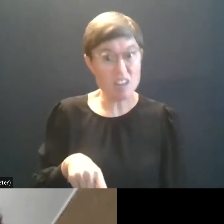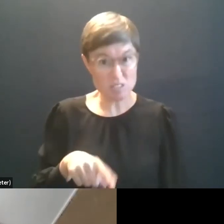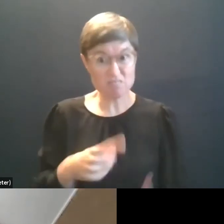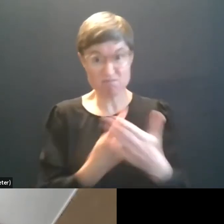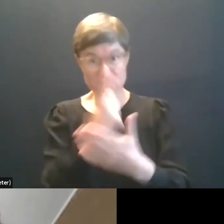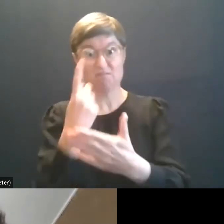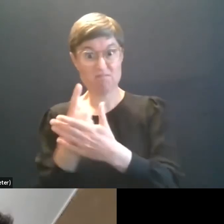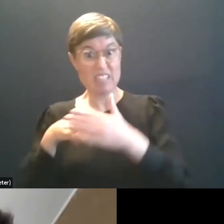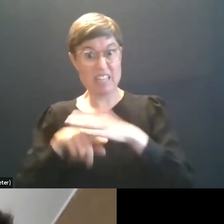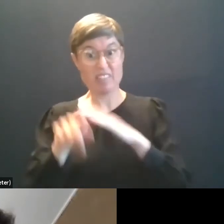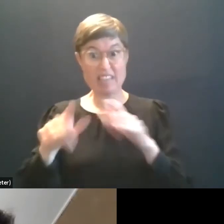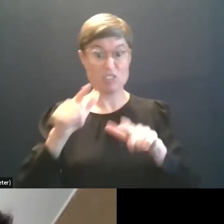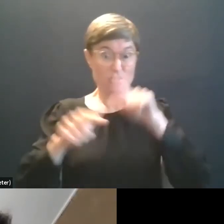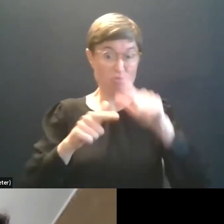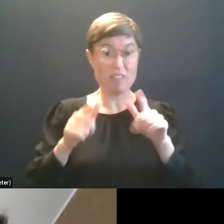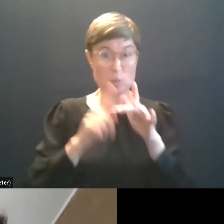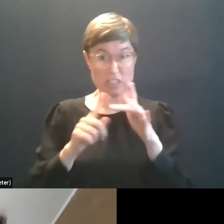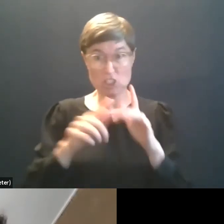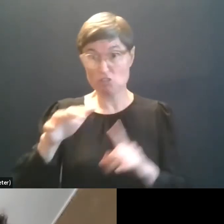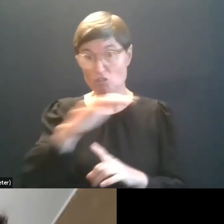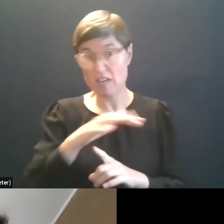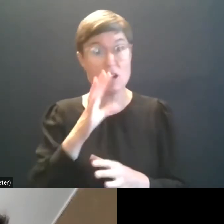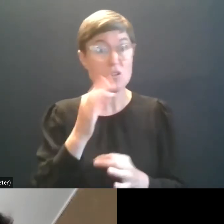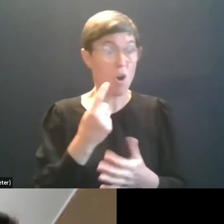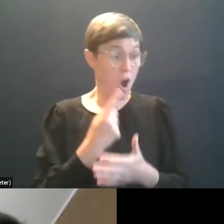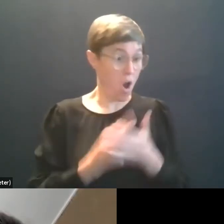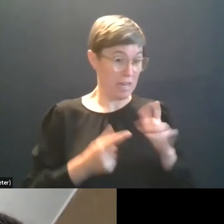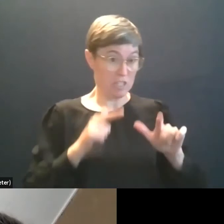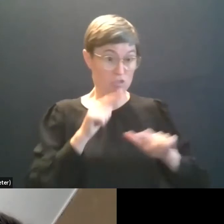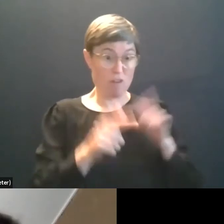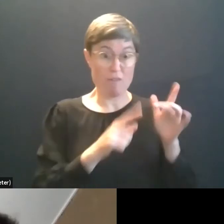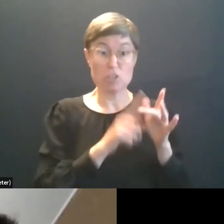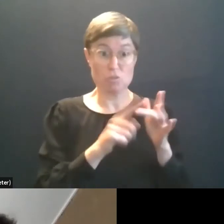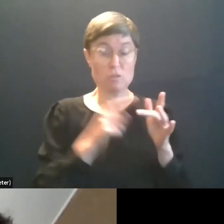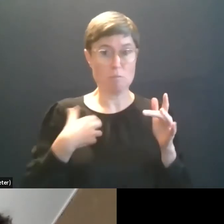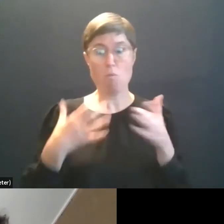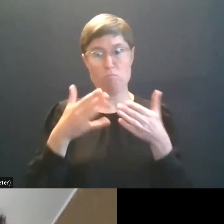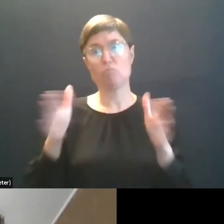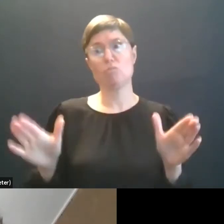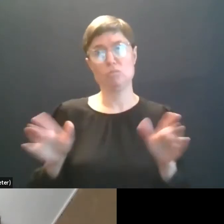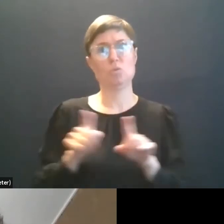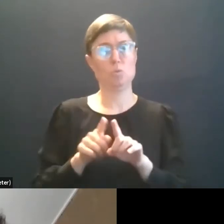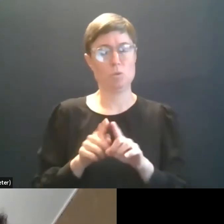We know it's not just confined to travel insurers. But even though I think some organisations